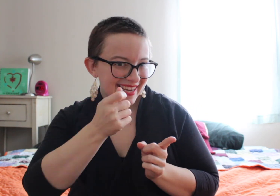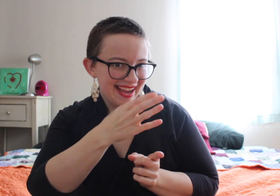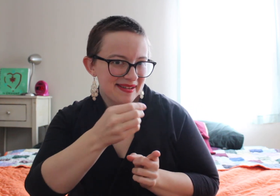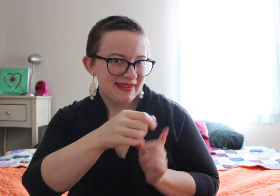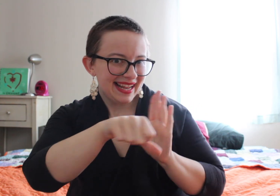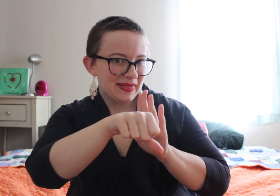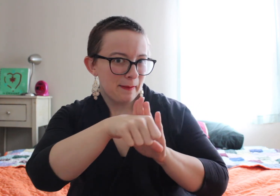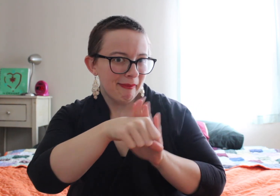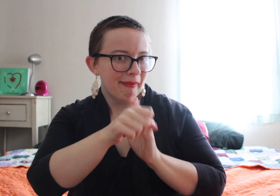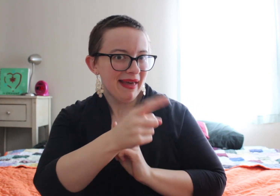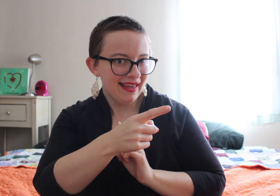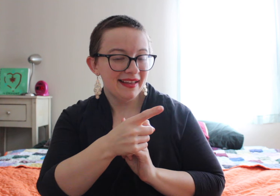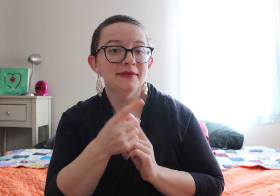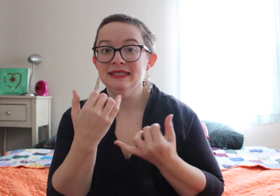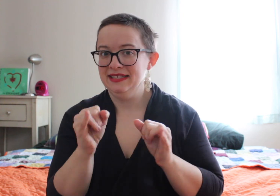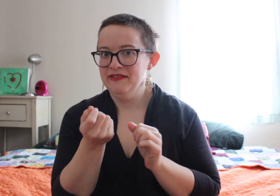and to subscribe and hit the bell.